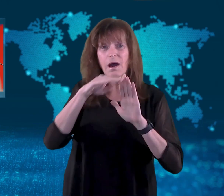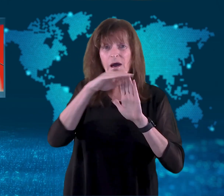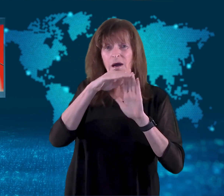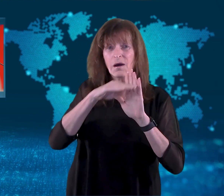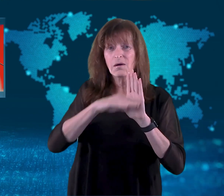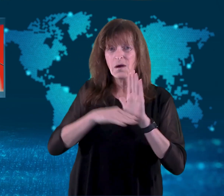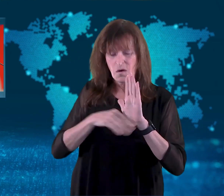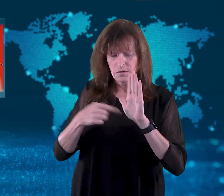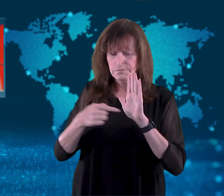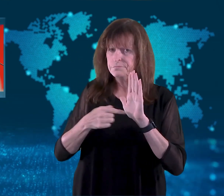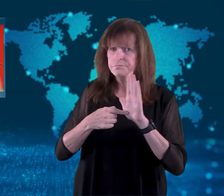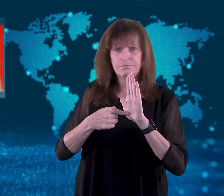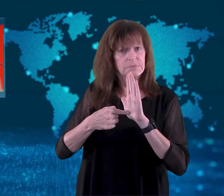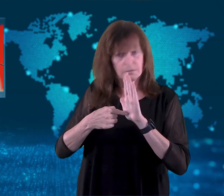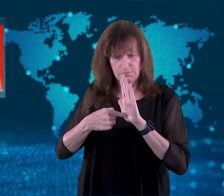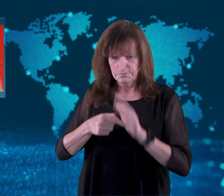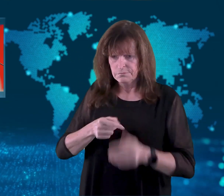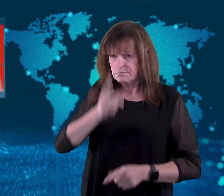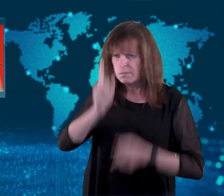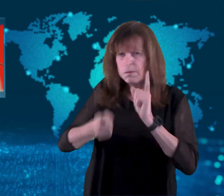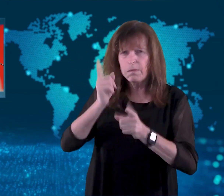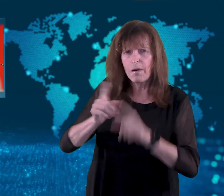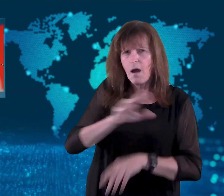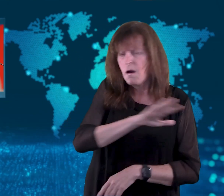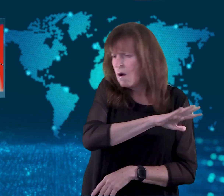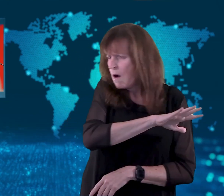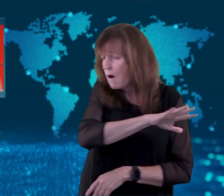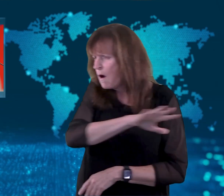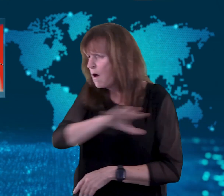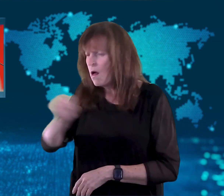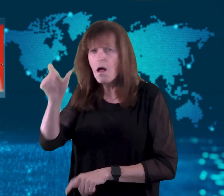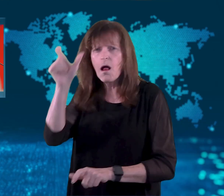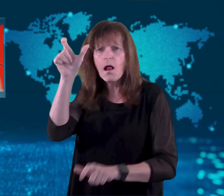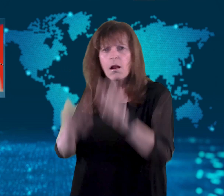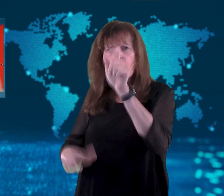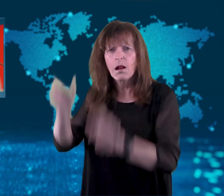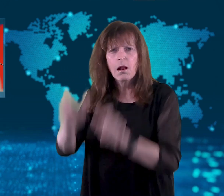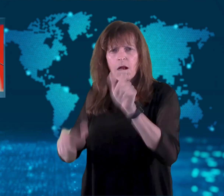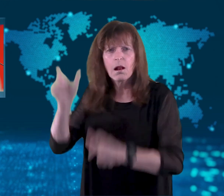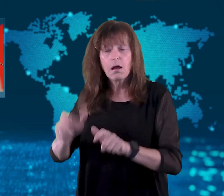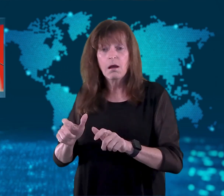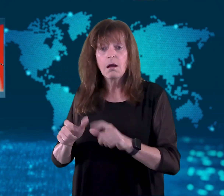and about the law forcing them to wear the hijab.